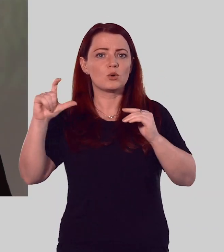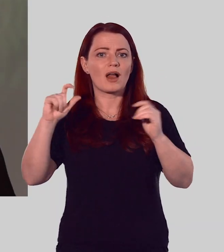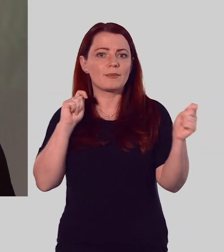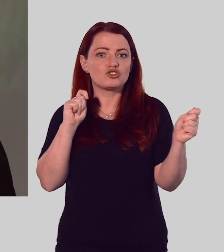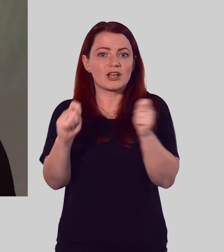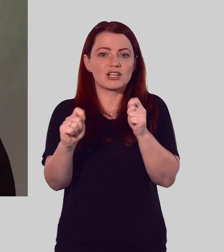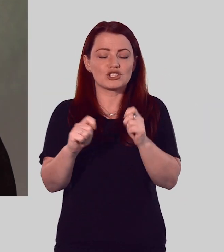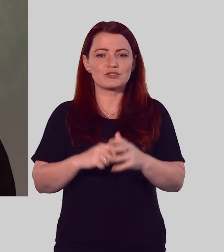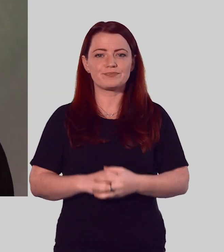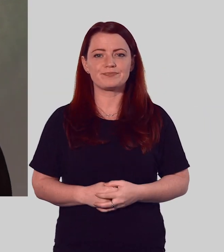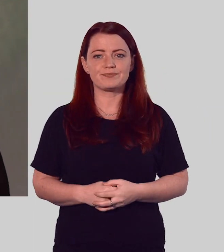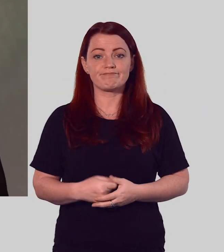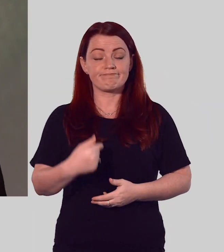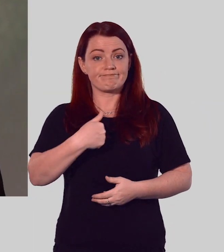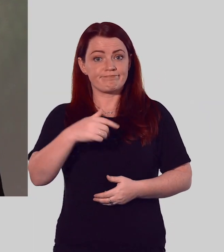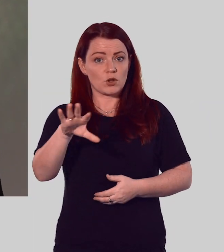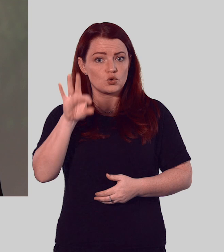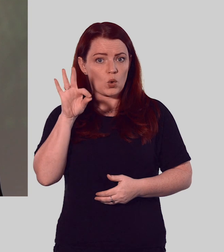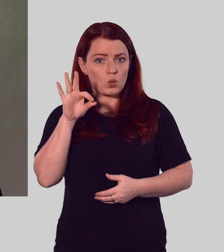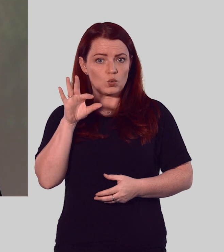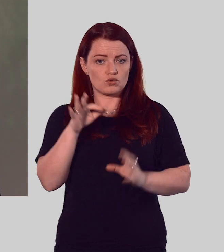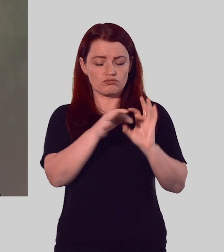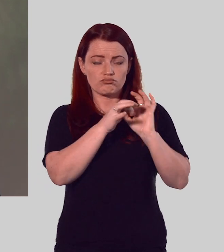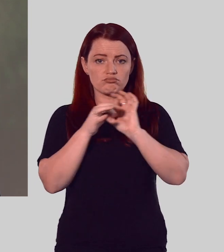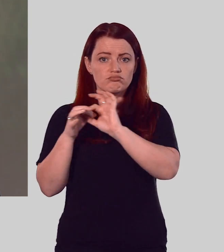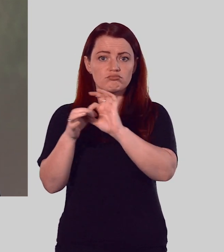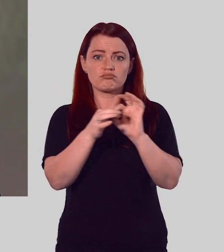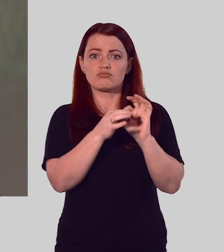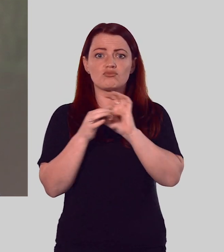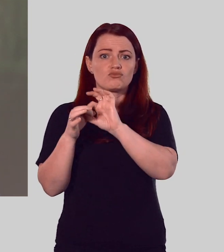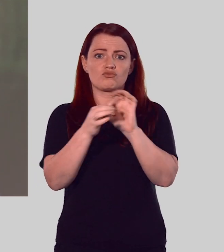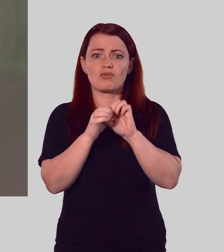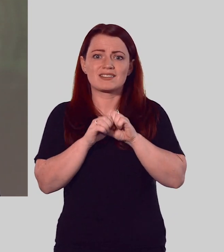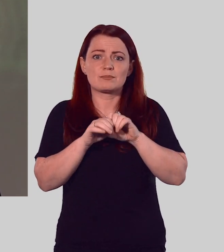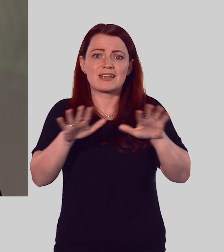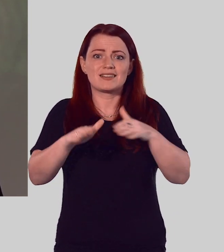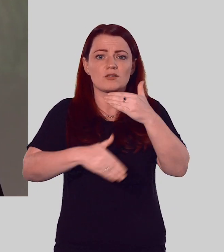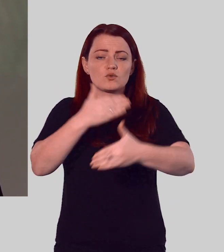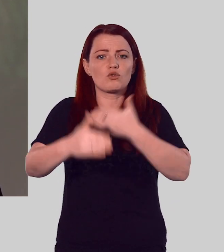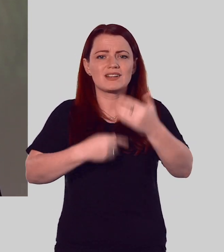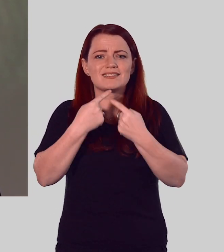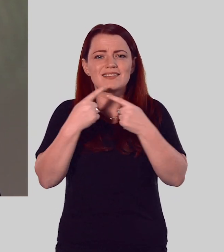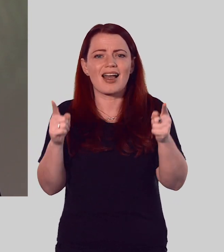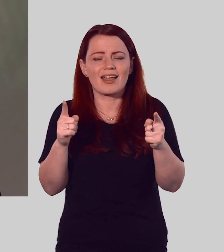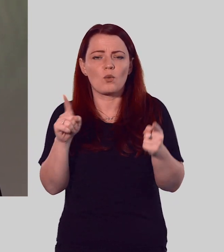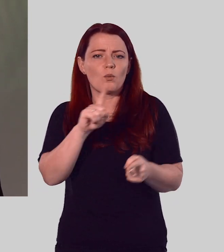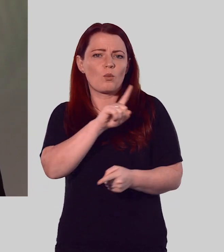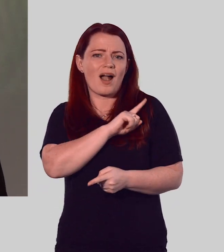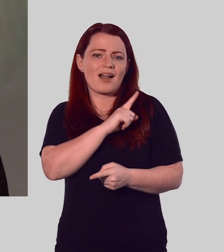I chose transmedia storytelling as a digital participatory method to communicate the message of the